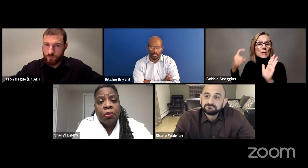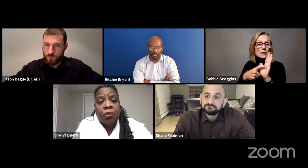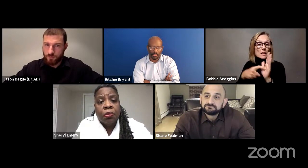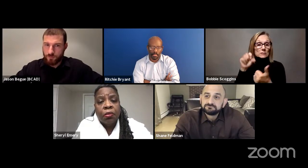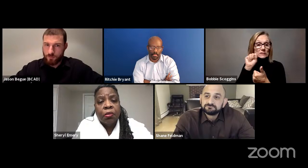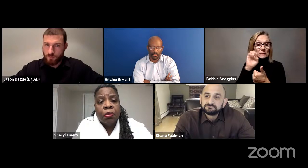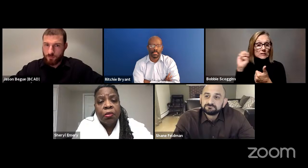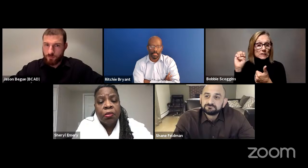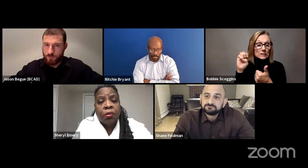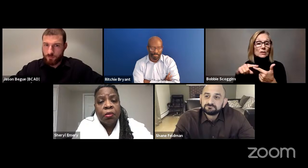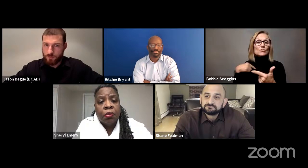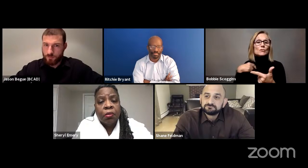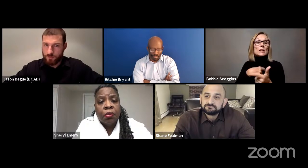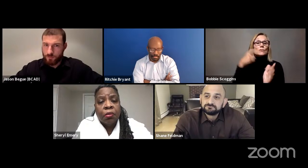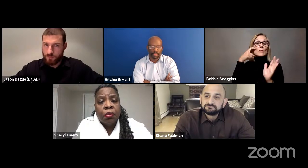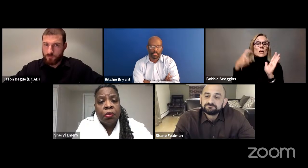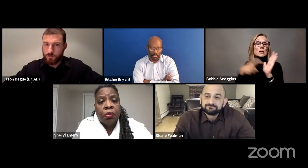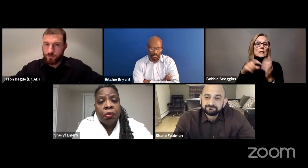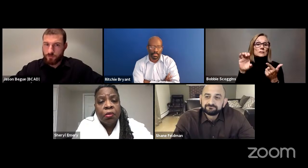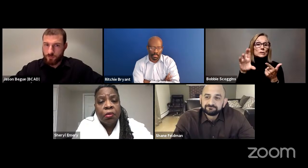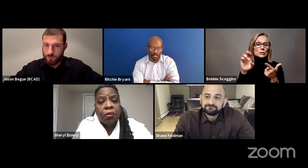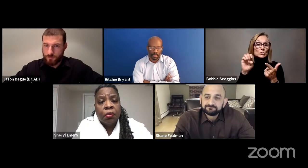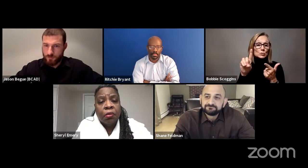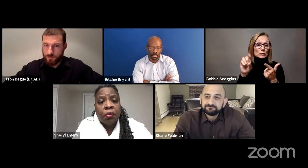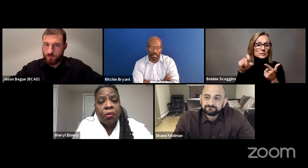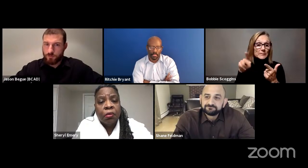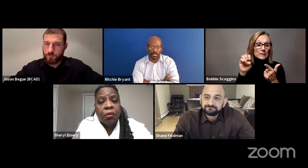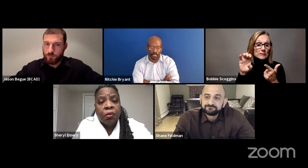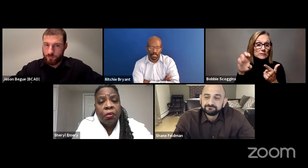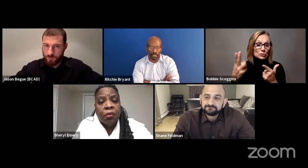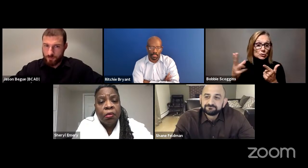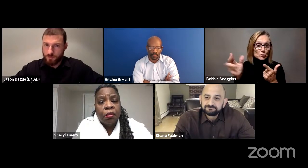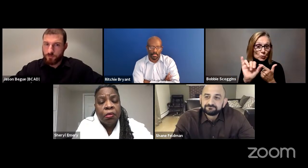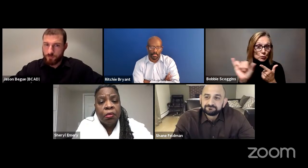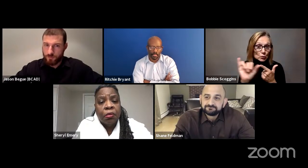National certification is a generic term, but in the regulation, we recognize various